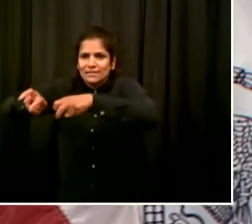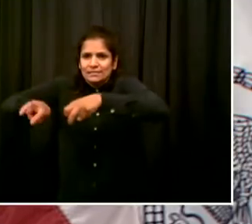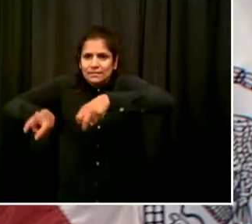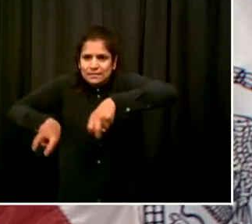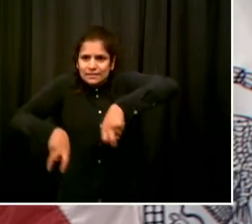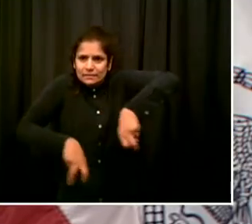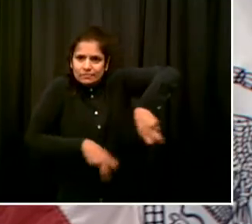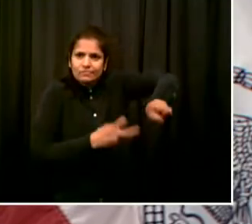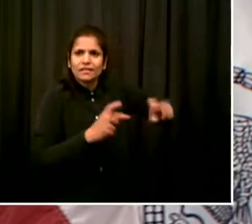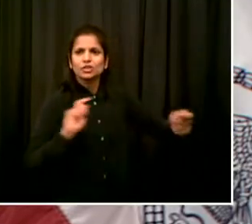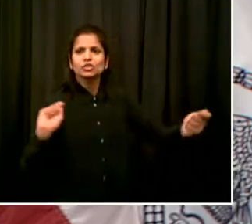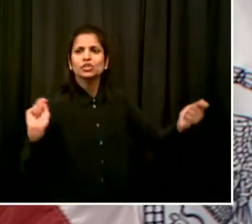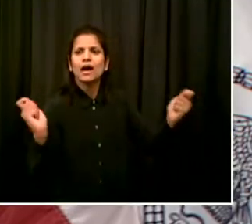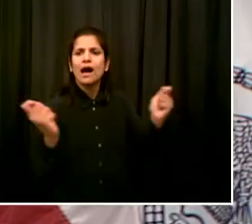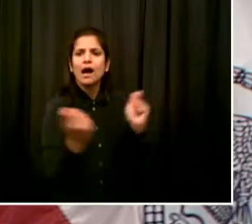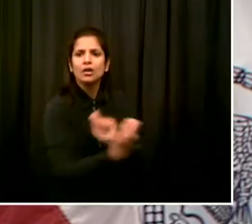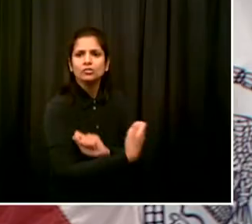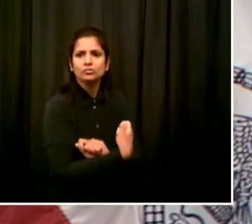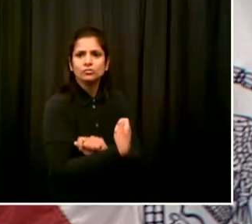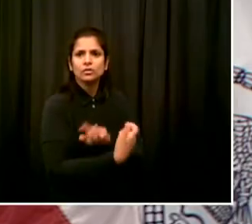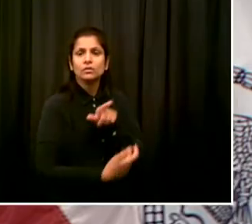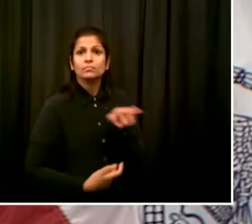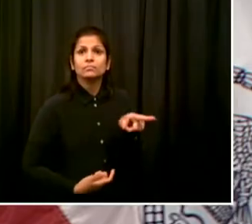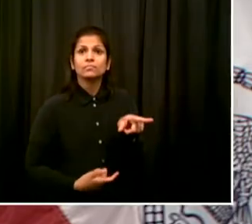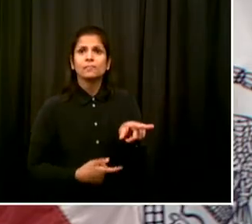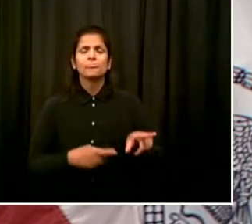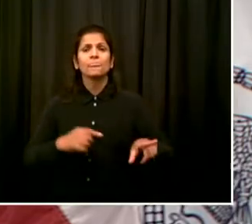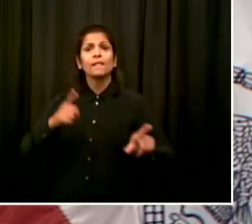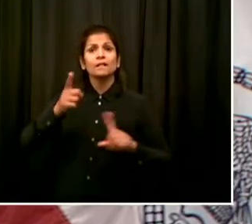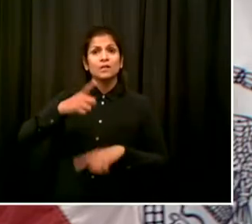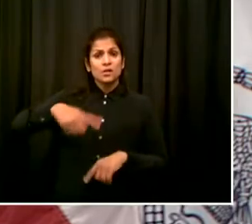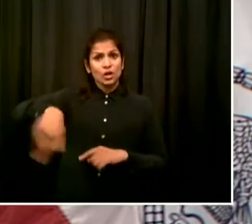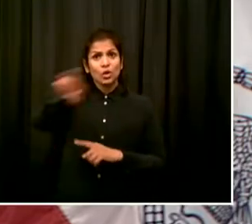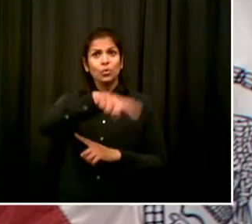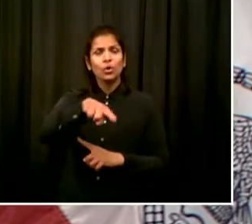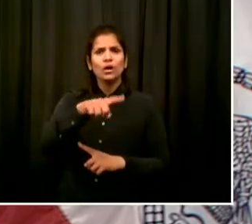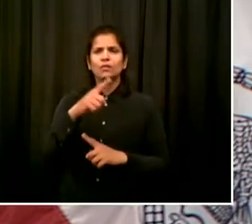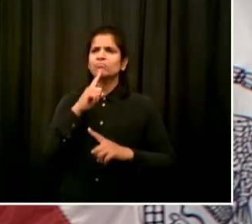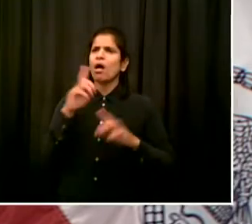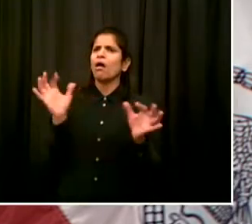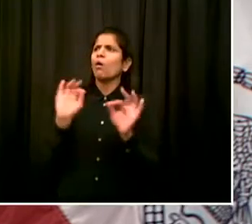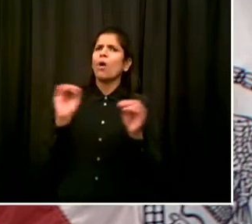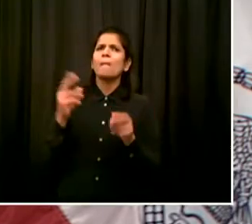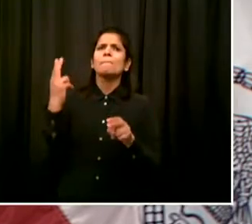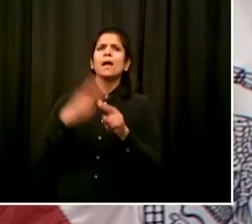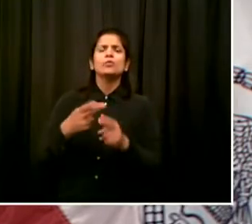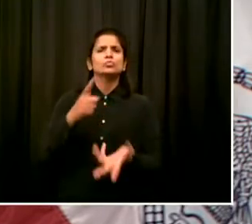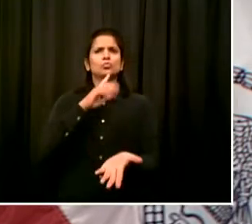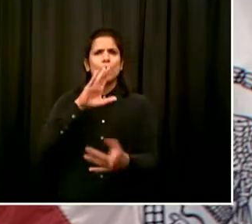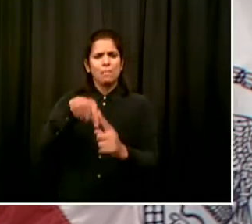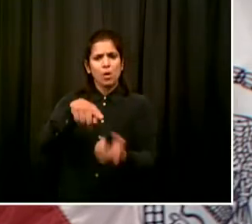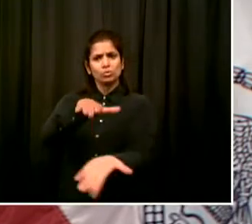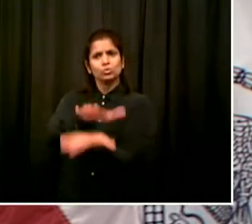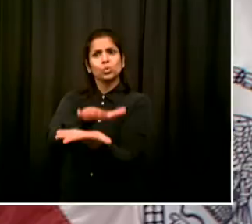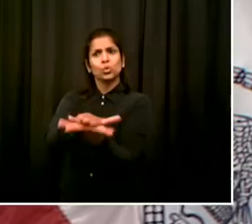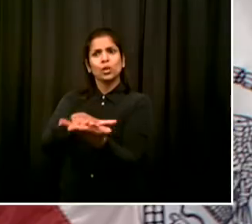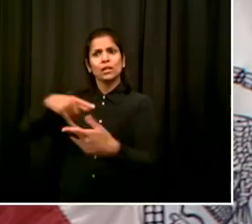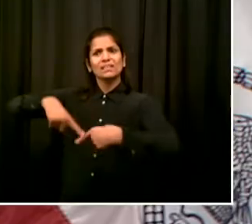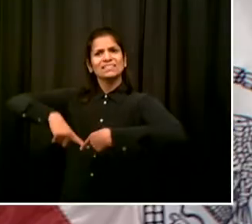BRINGING IN